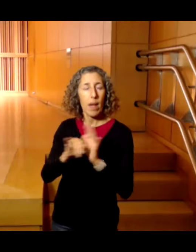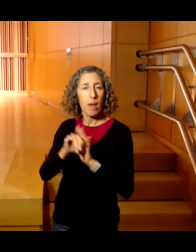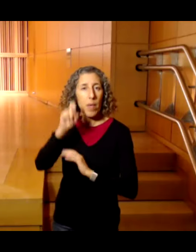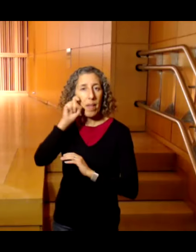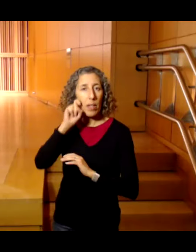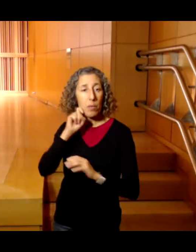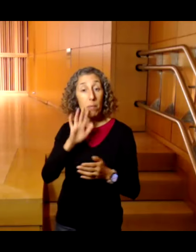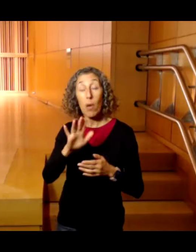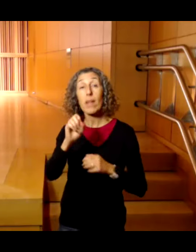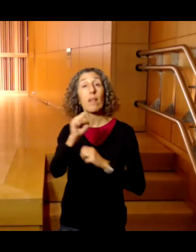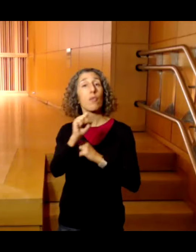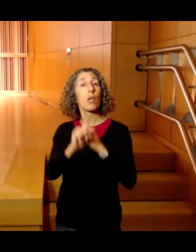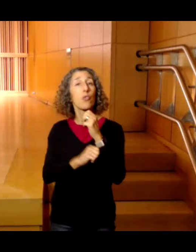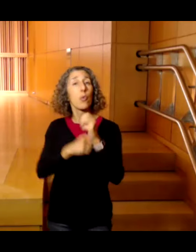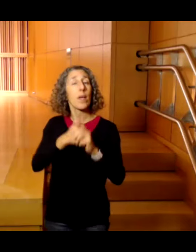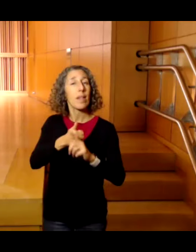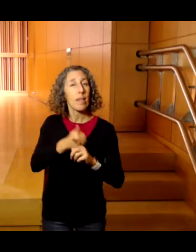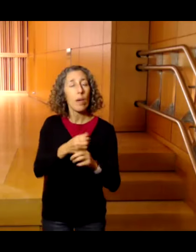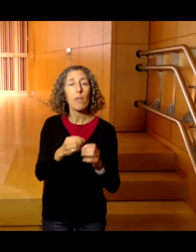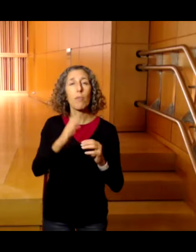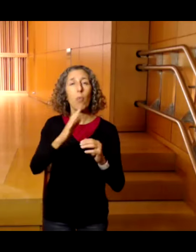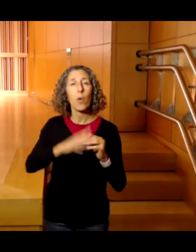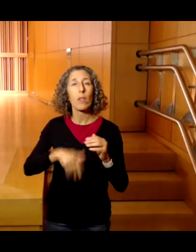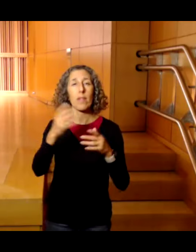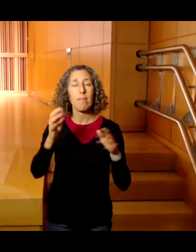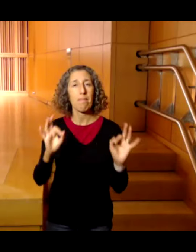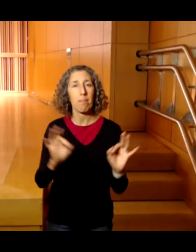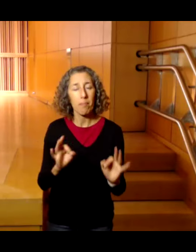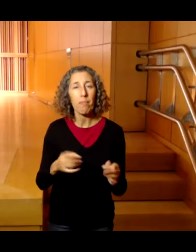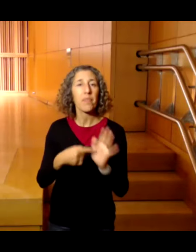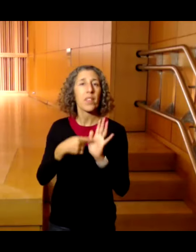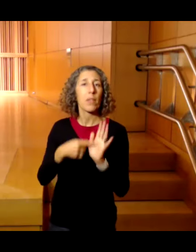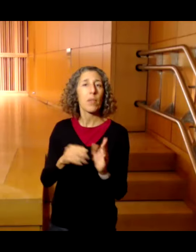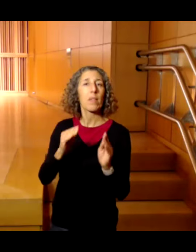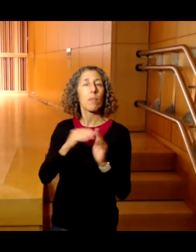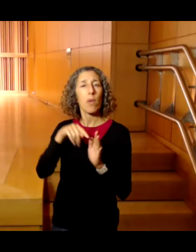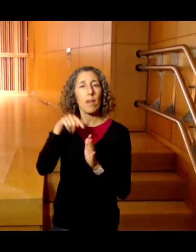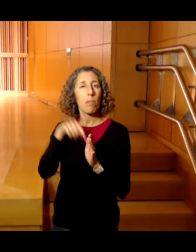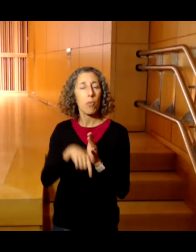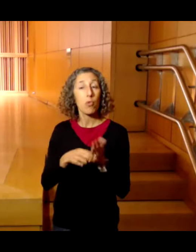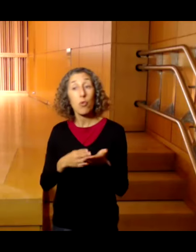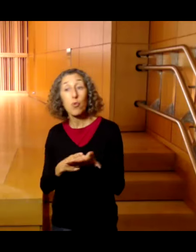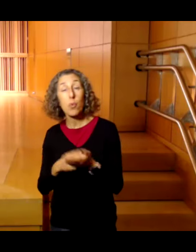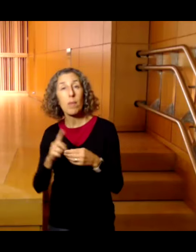than a need on Baldwin's part. to reveal submerged truths about the nature of our religious laws.